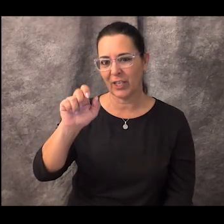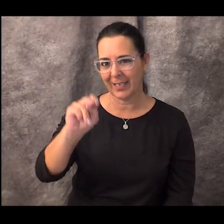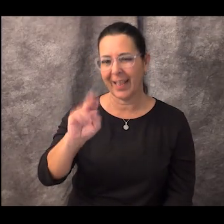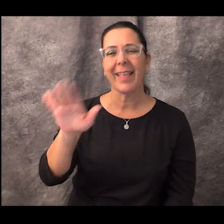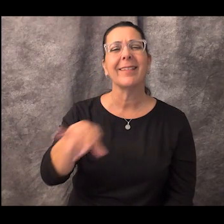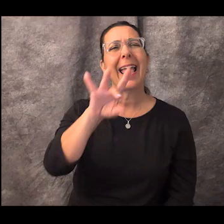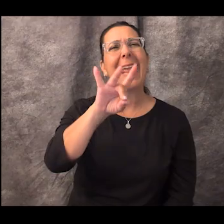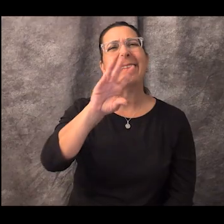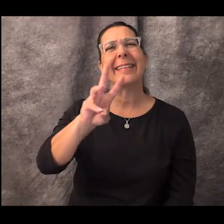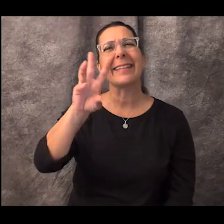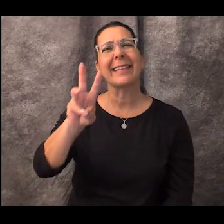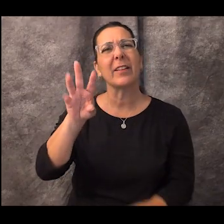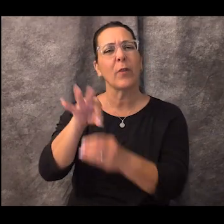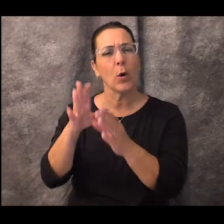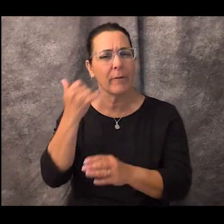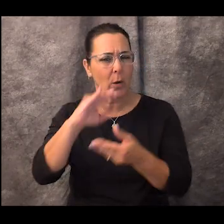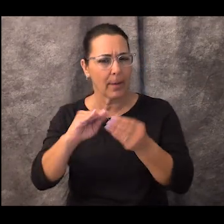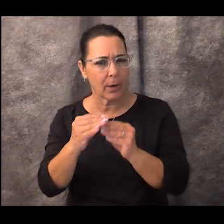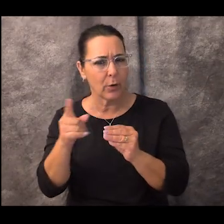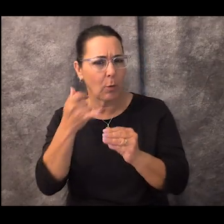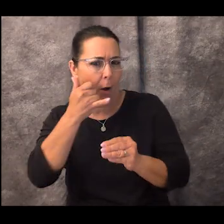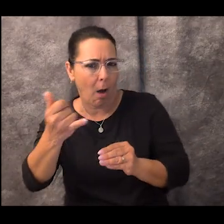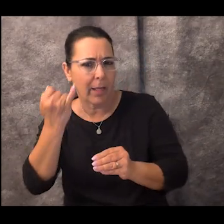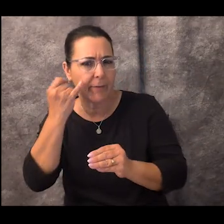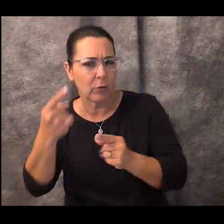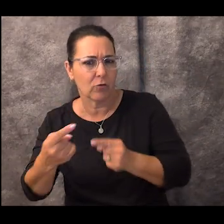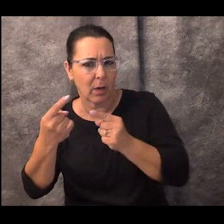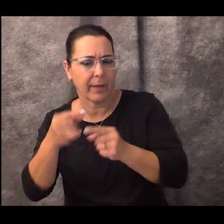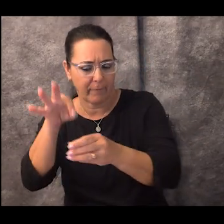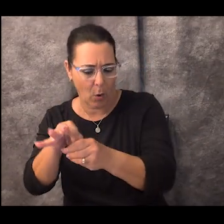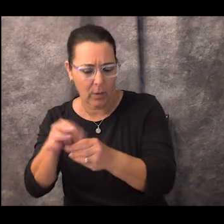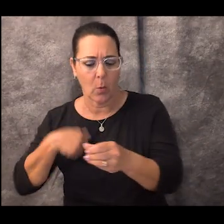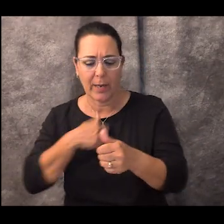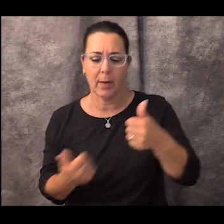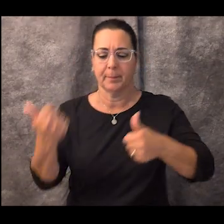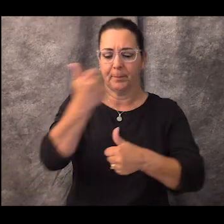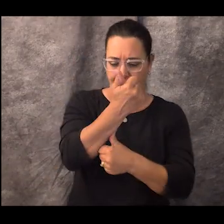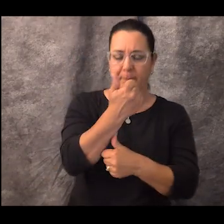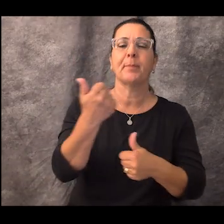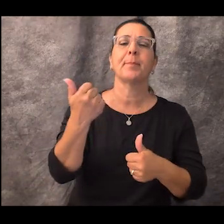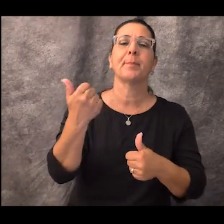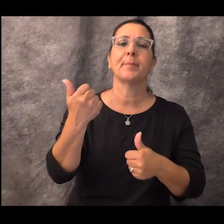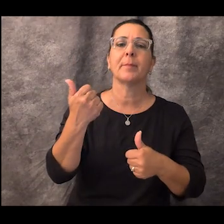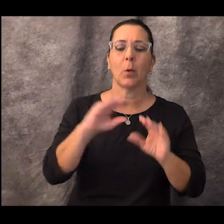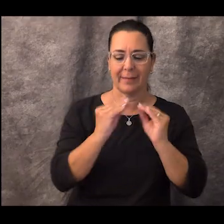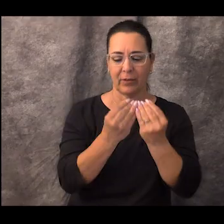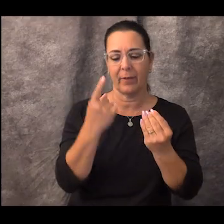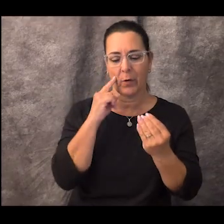(Michelle) if you are having trouble voting? We actually are the lead organization for the Disability Access Hub through Election Protection.